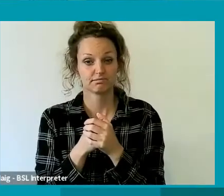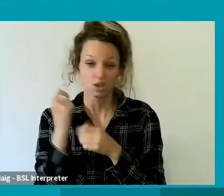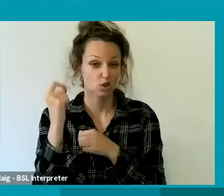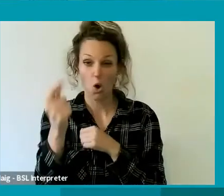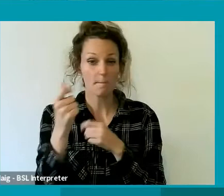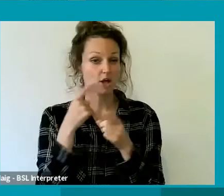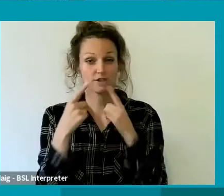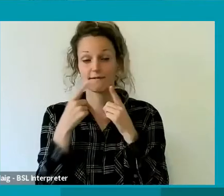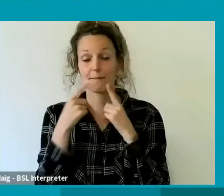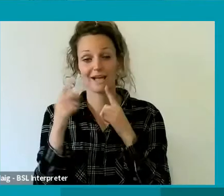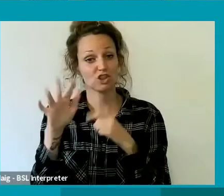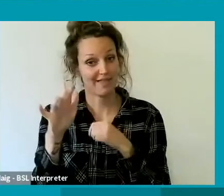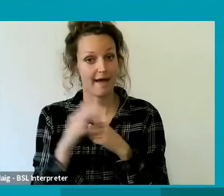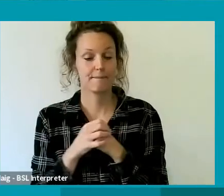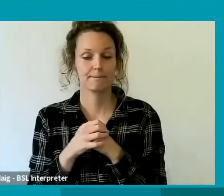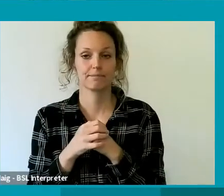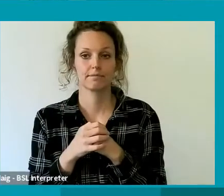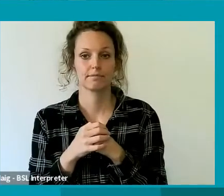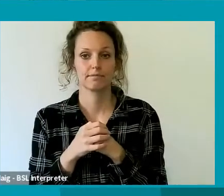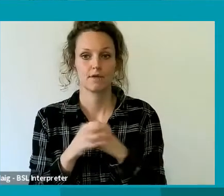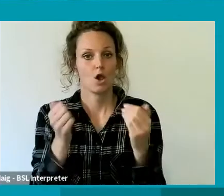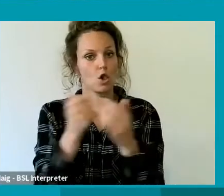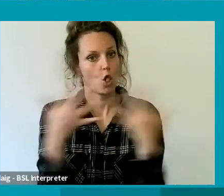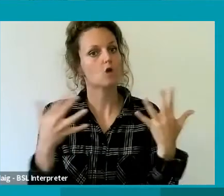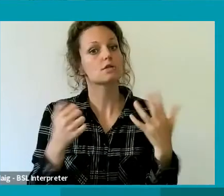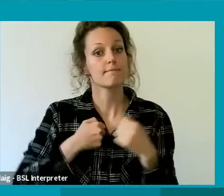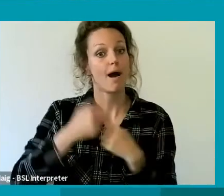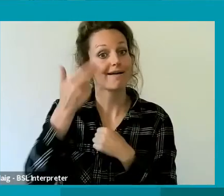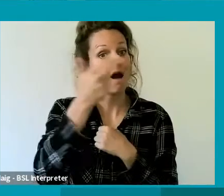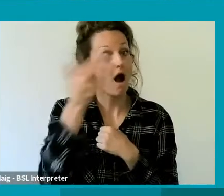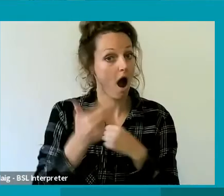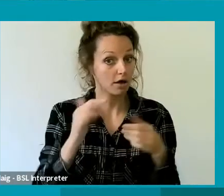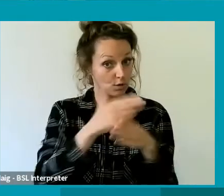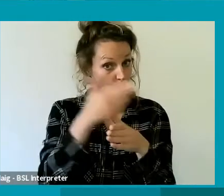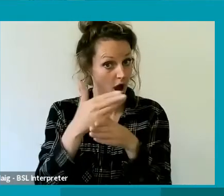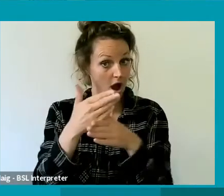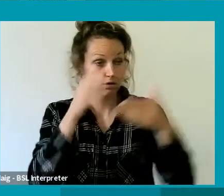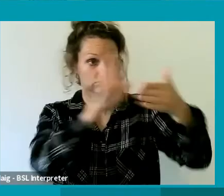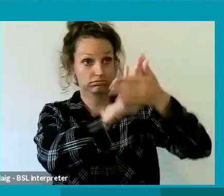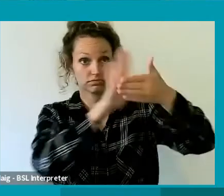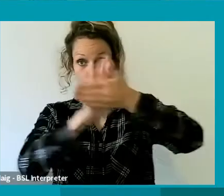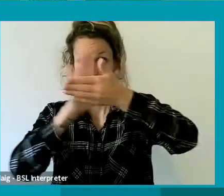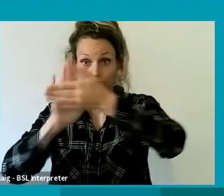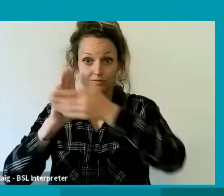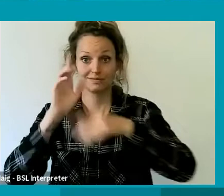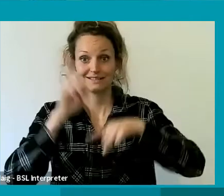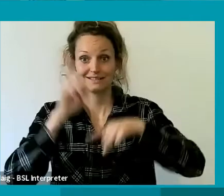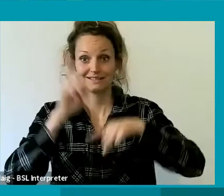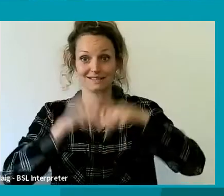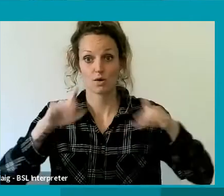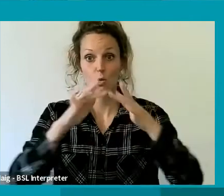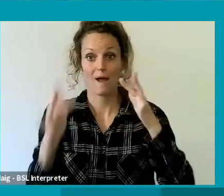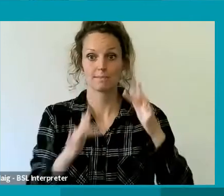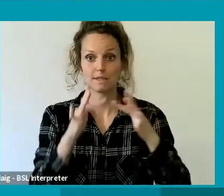on social media and someone else had said loads of my artwork on all sorts of websites. And another one says my picture